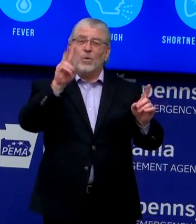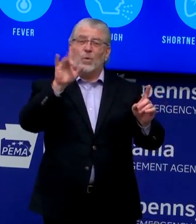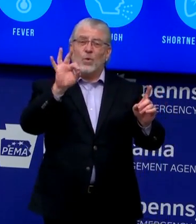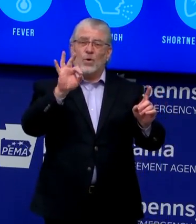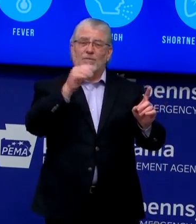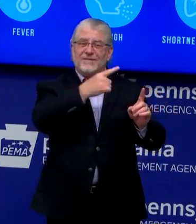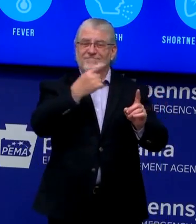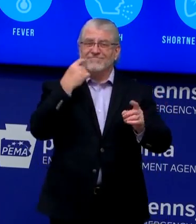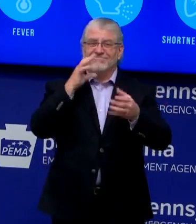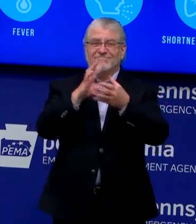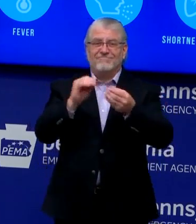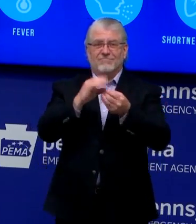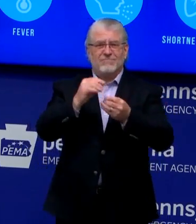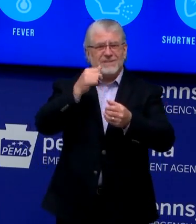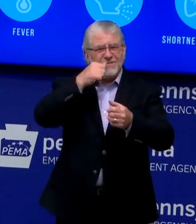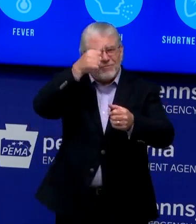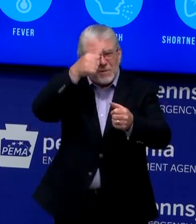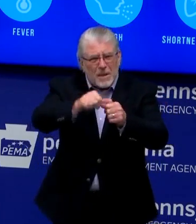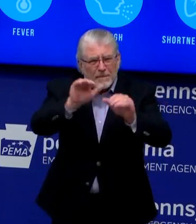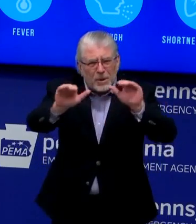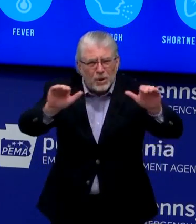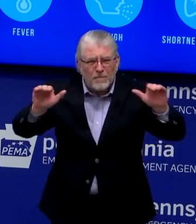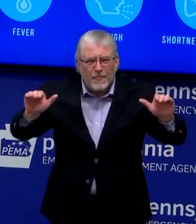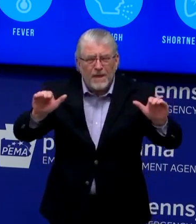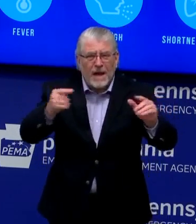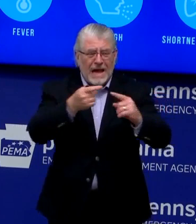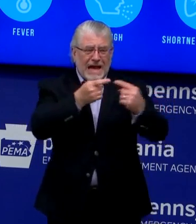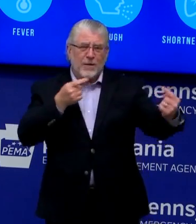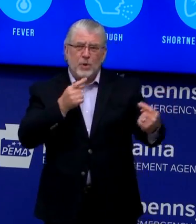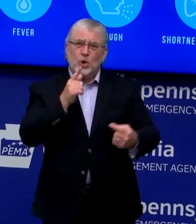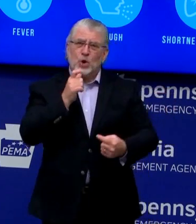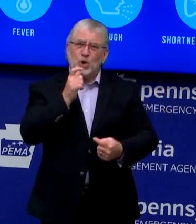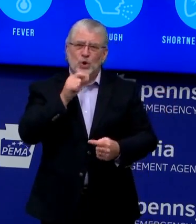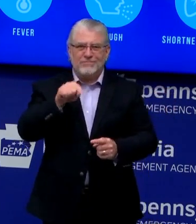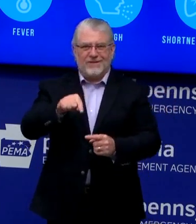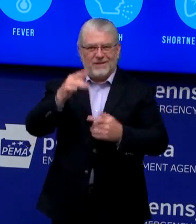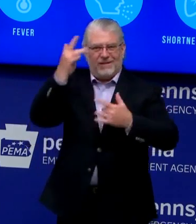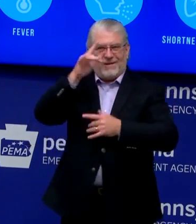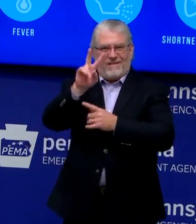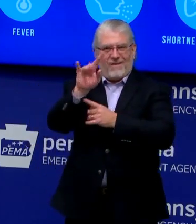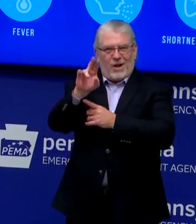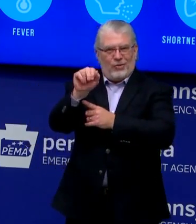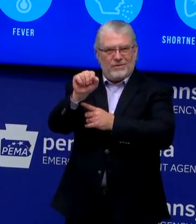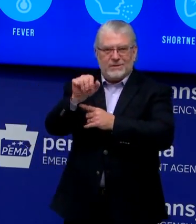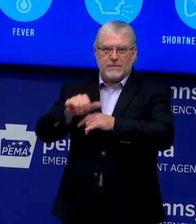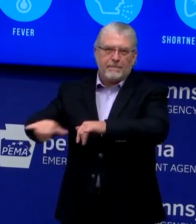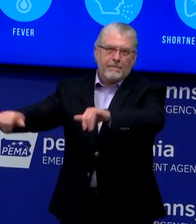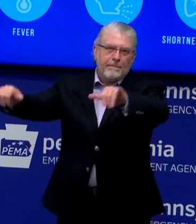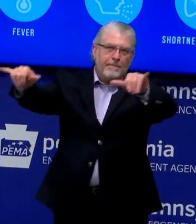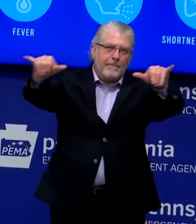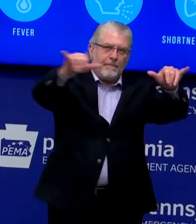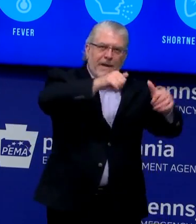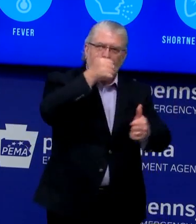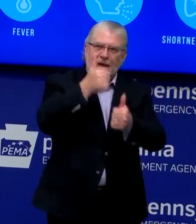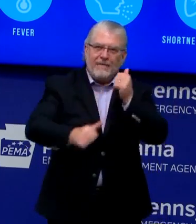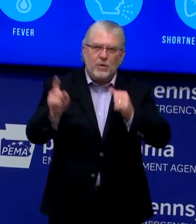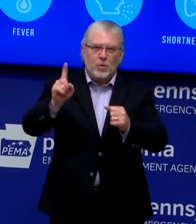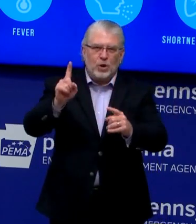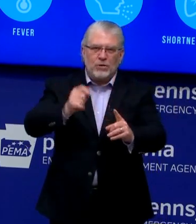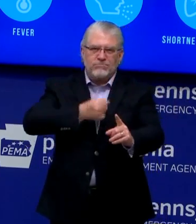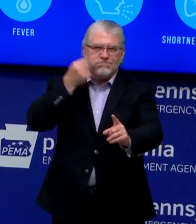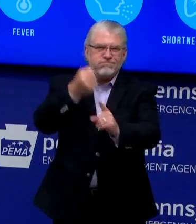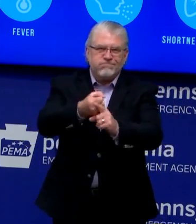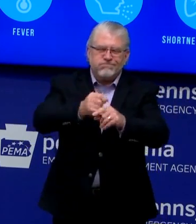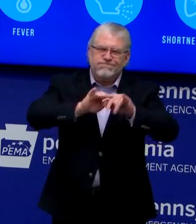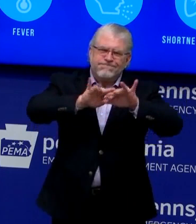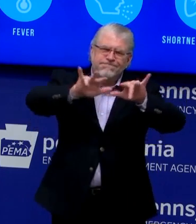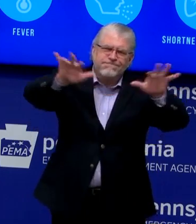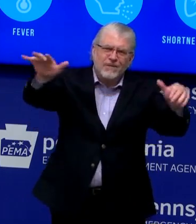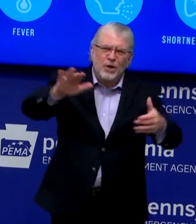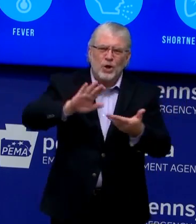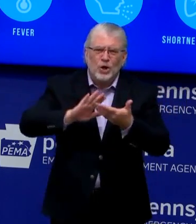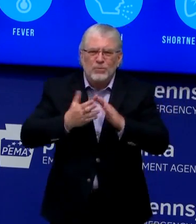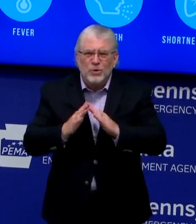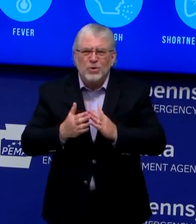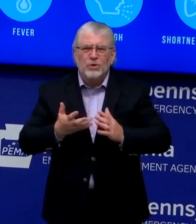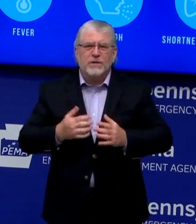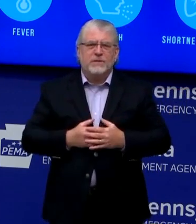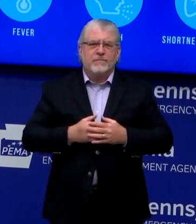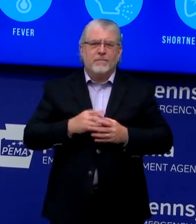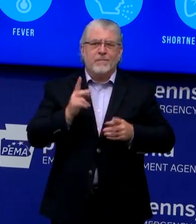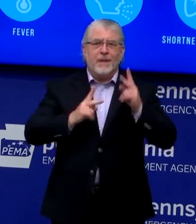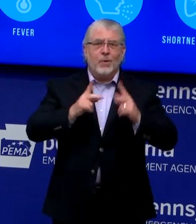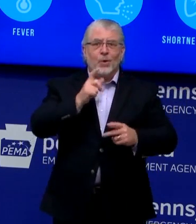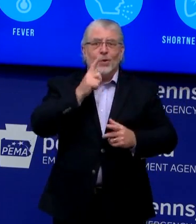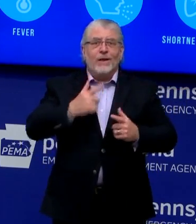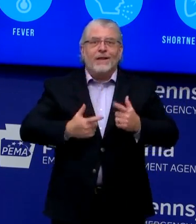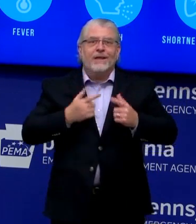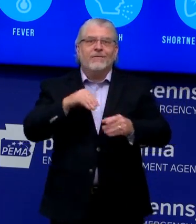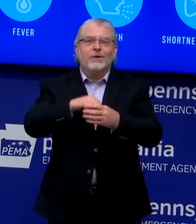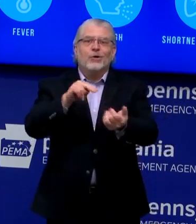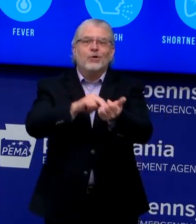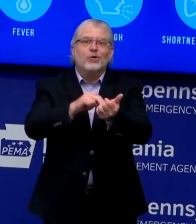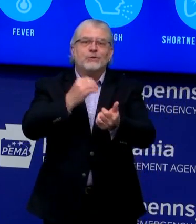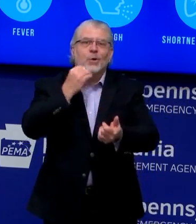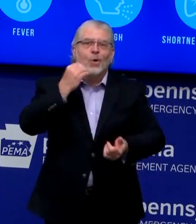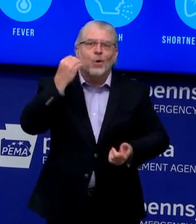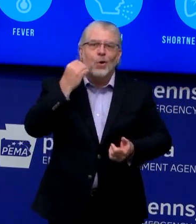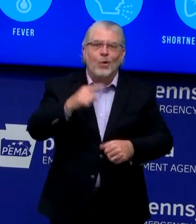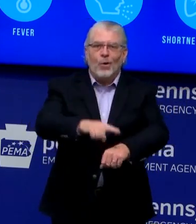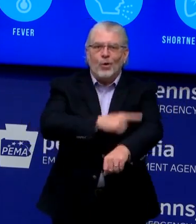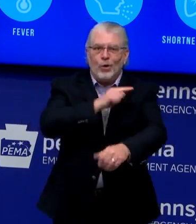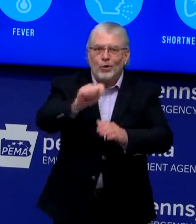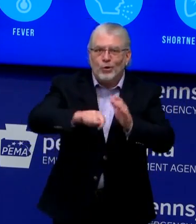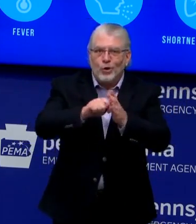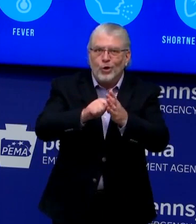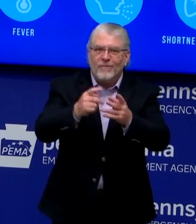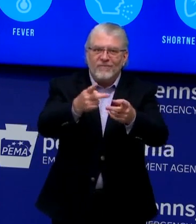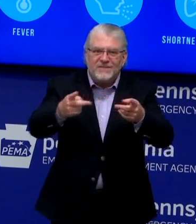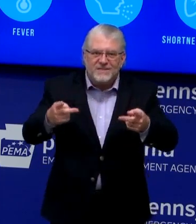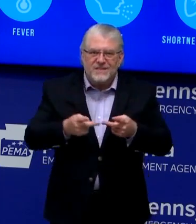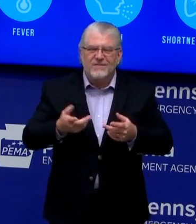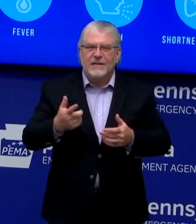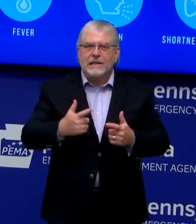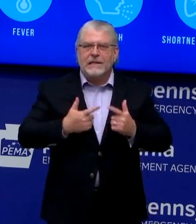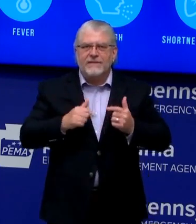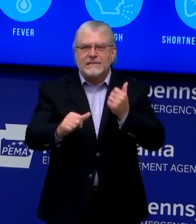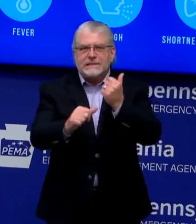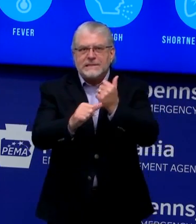AS THE GOVERNOR SAID YESTERDAY OUR COMMON ENE IS COVID 19 AND CONTINUES TO IMPACT OUR COMMUNITIES ESPECIALLY THOSE RESIDENTS IN A LONG-TERM LIVING FACILITIES SUCH AS NURSING HOMES